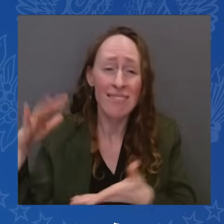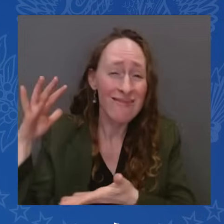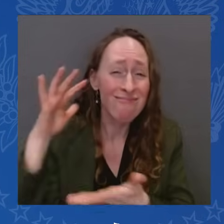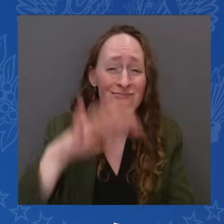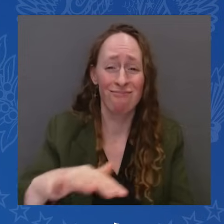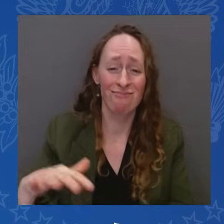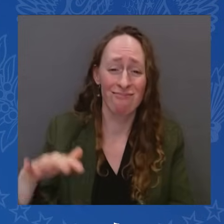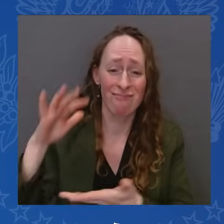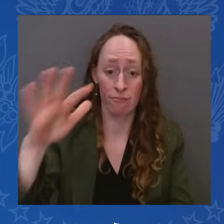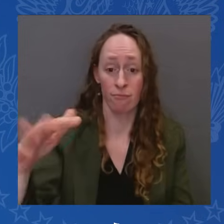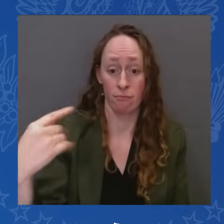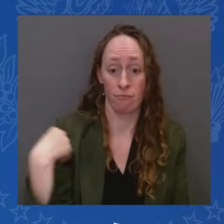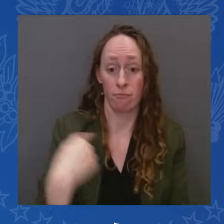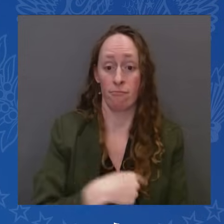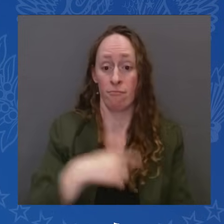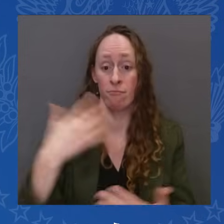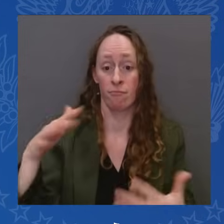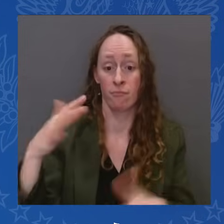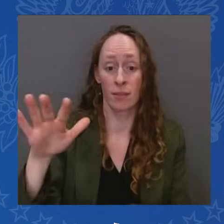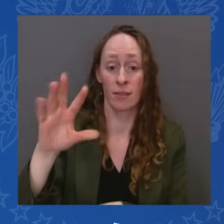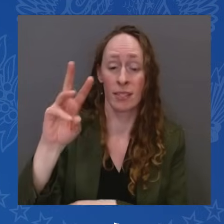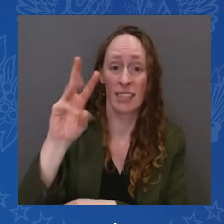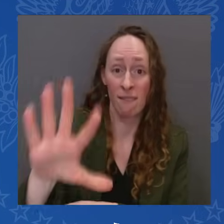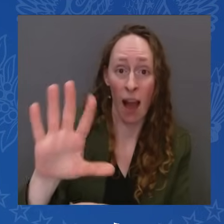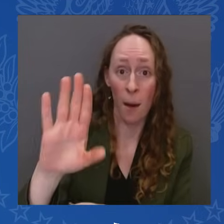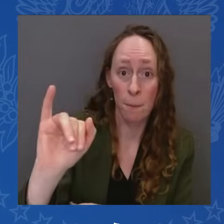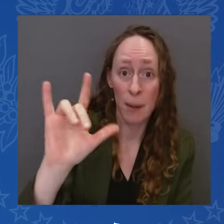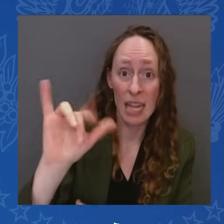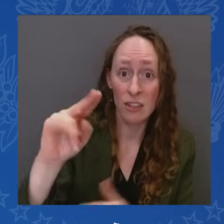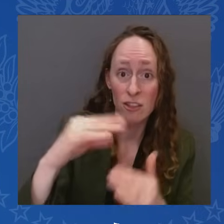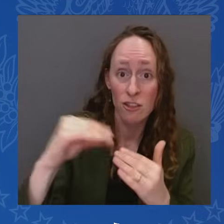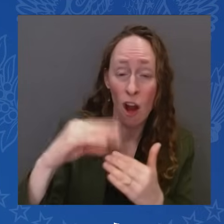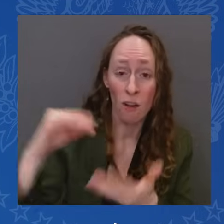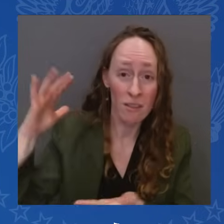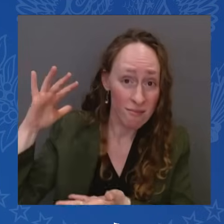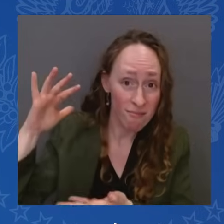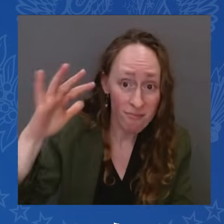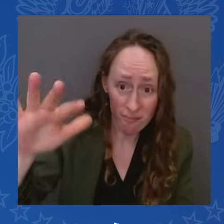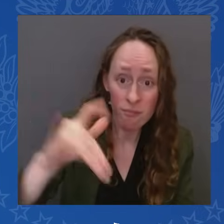And more than 90 percent of our security assistance to Ukraine is being spent in the United States